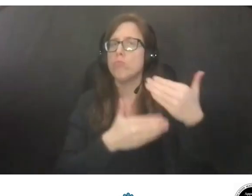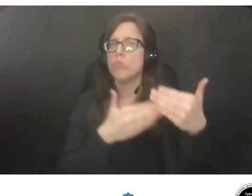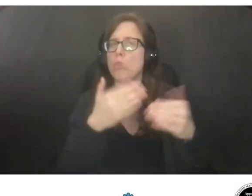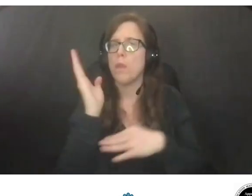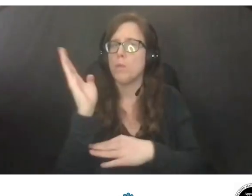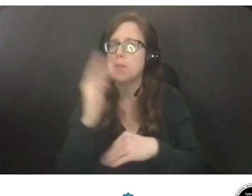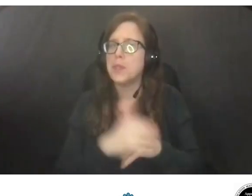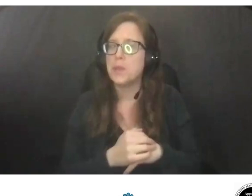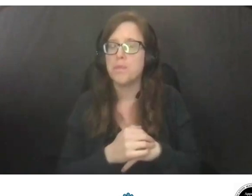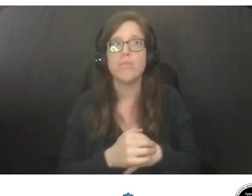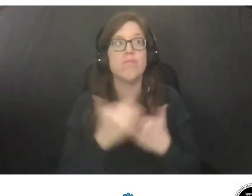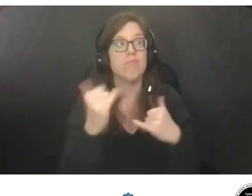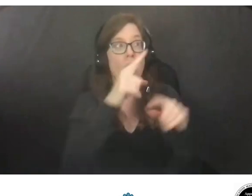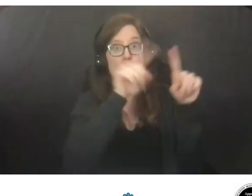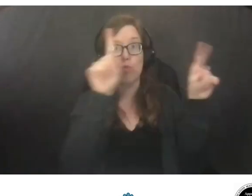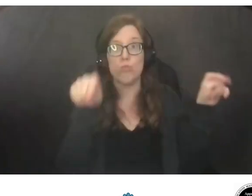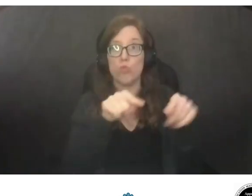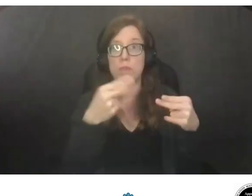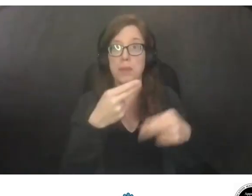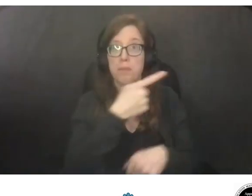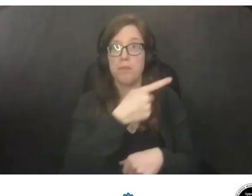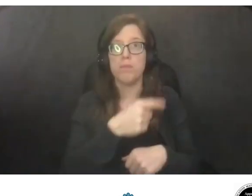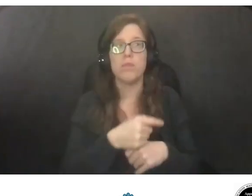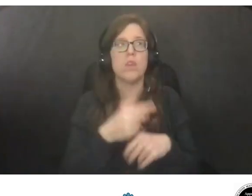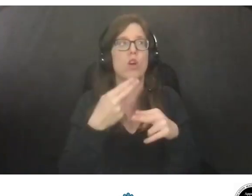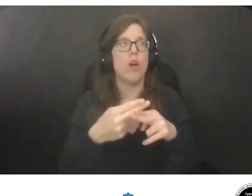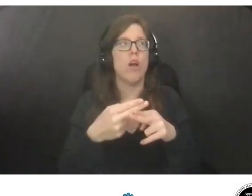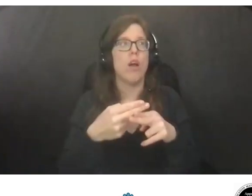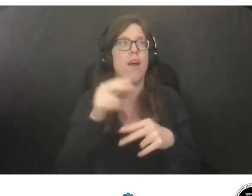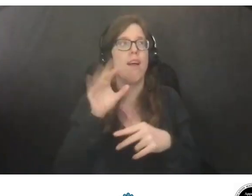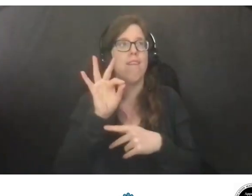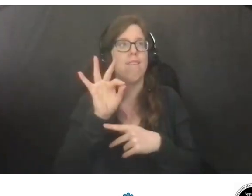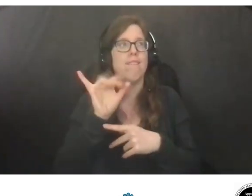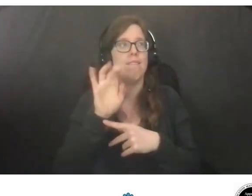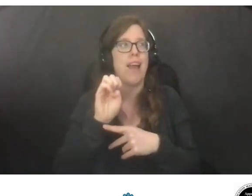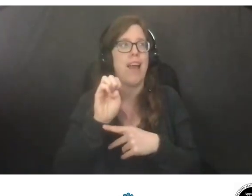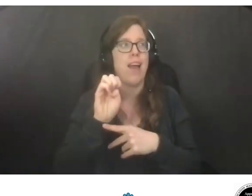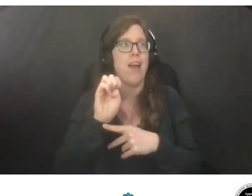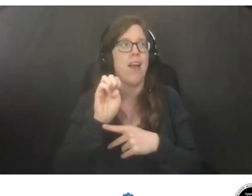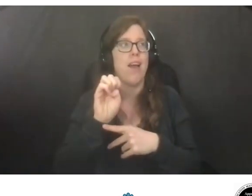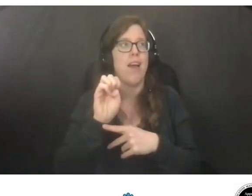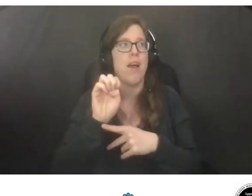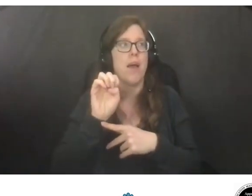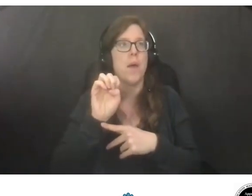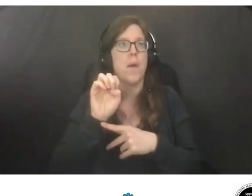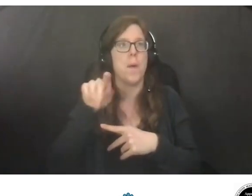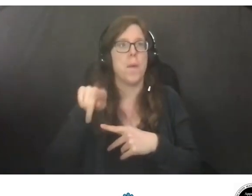What I have on the screen now is the...the file path of how to find the expanded core curriculum